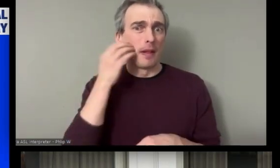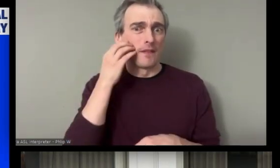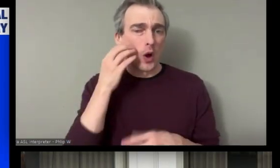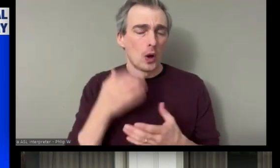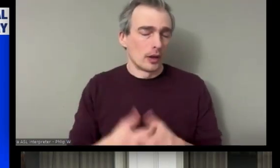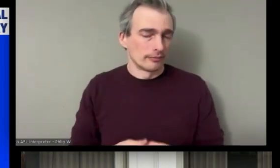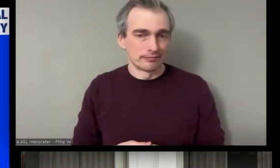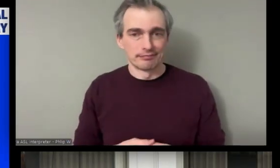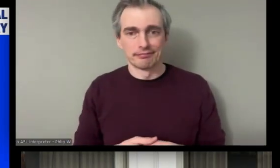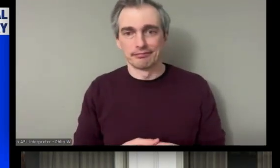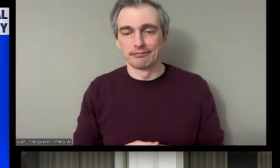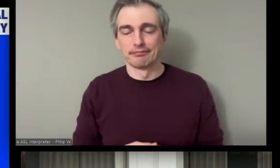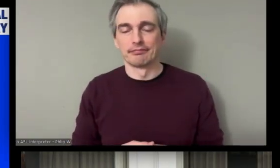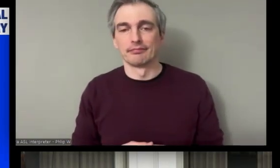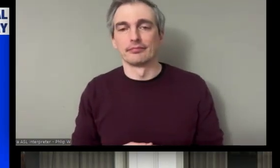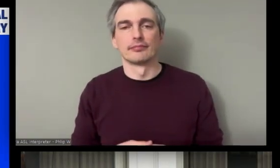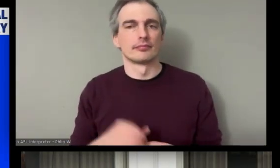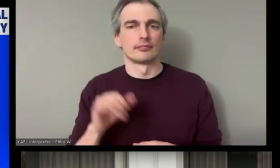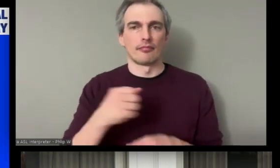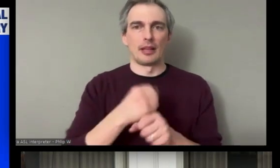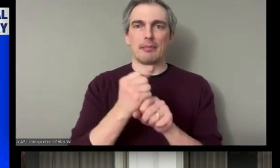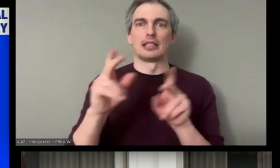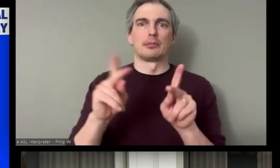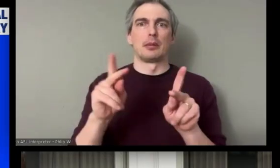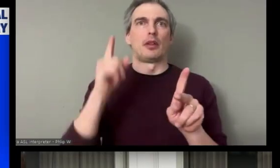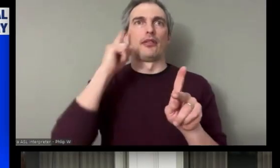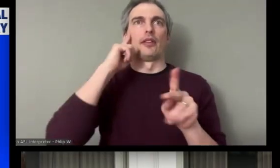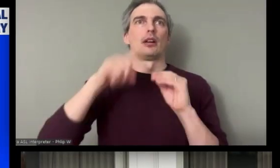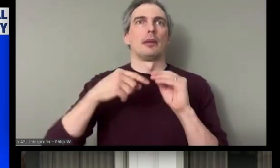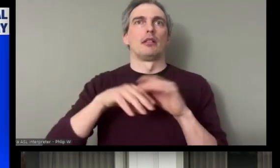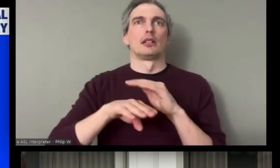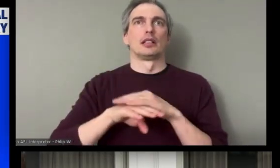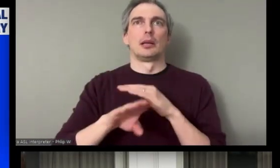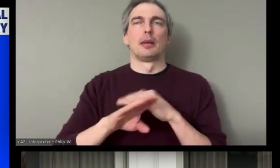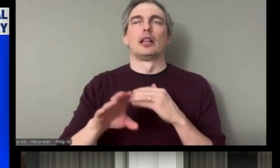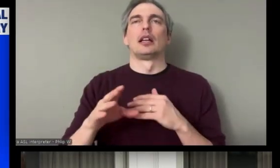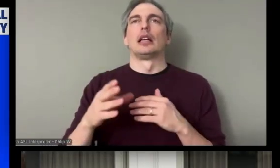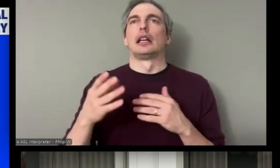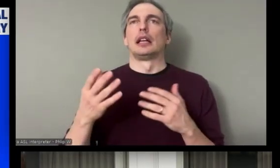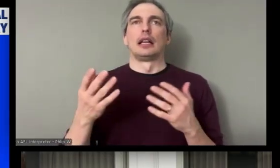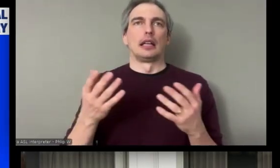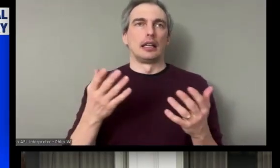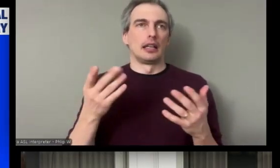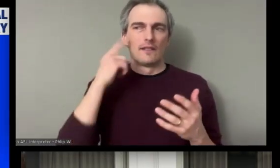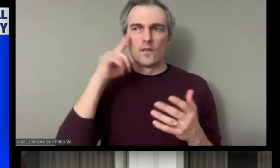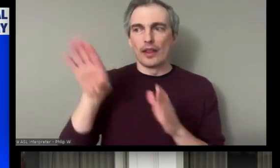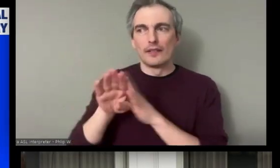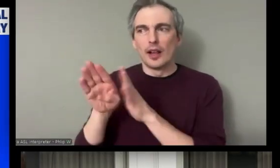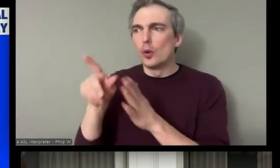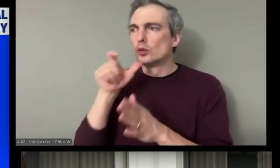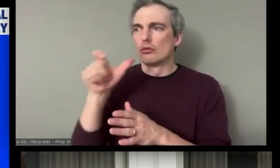maybe, for a developer that's not thinking about it in the traditional, like, accessibility guidelines method.